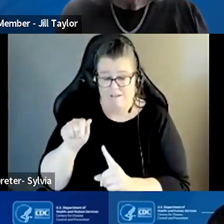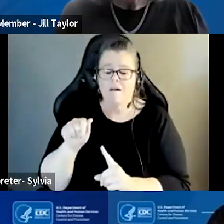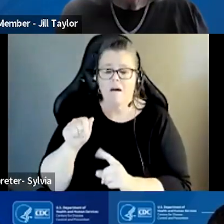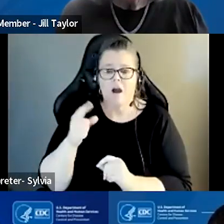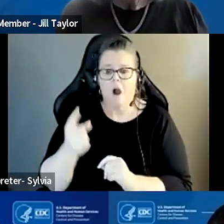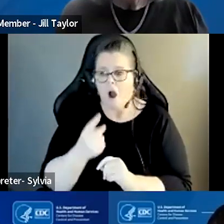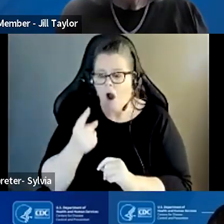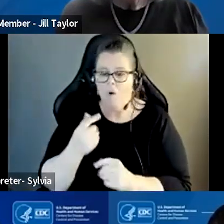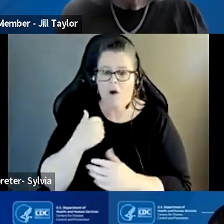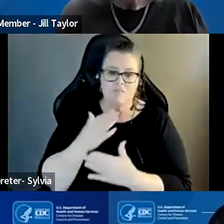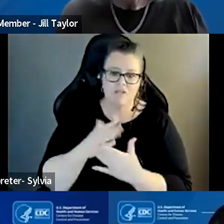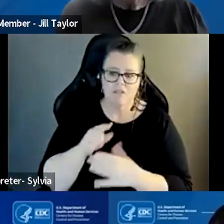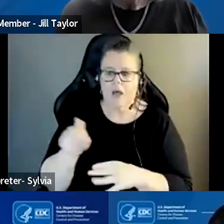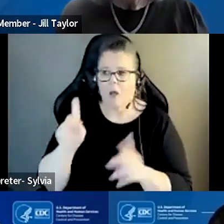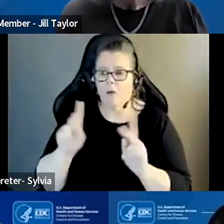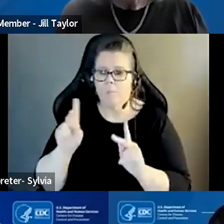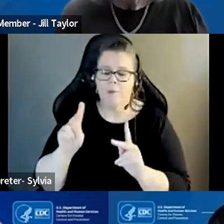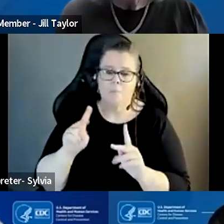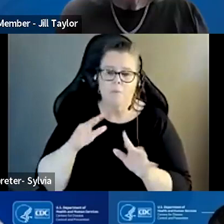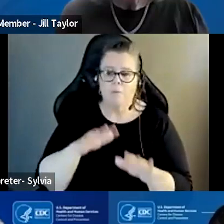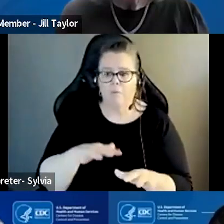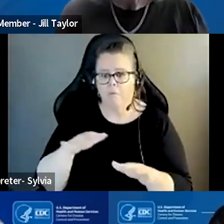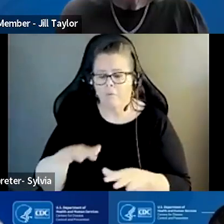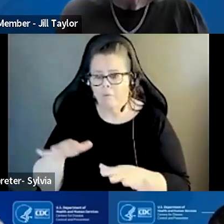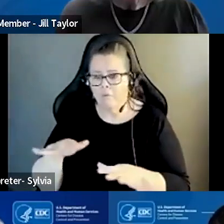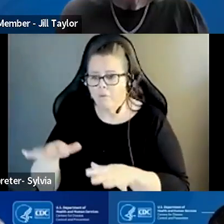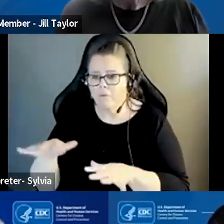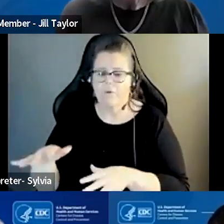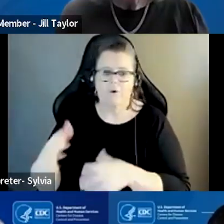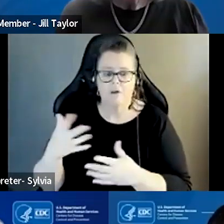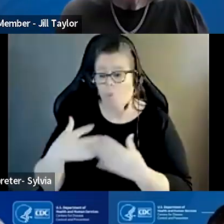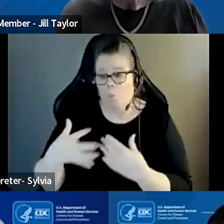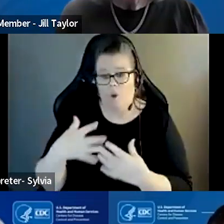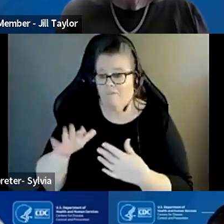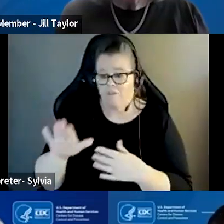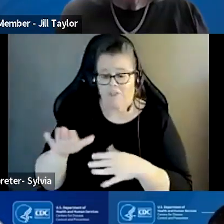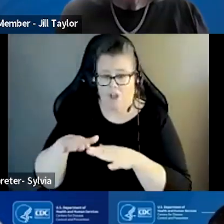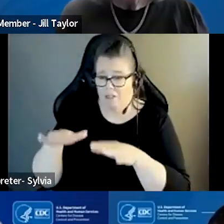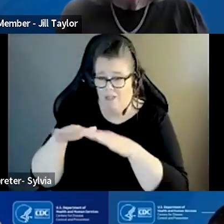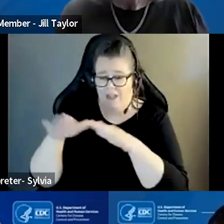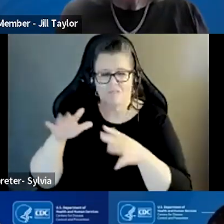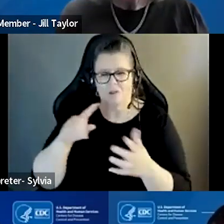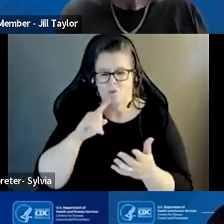like dragging their feet at whatever level, "It's just a very abstract concept," until it really matters for health.